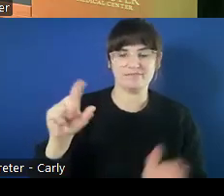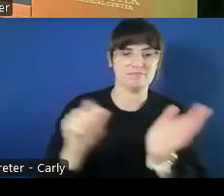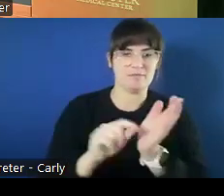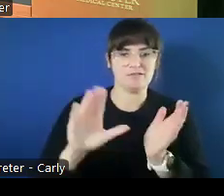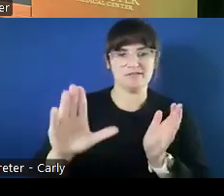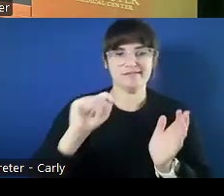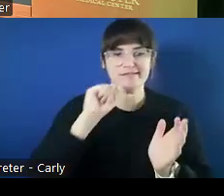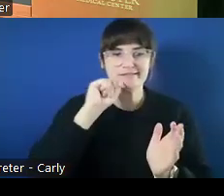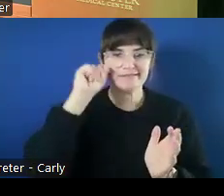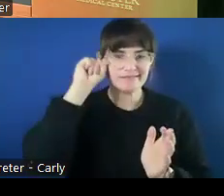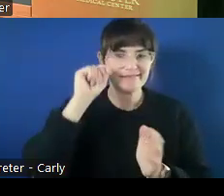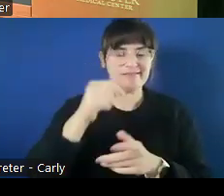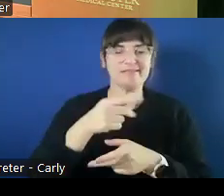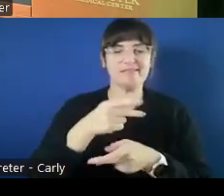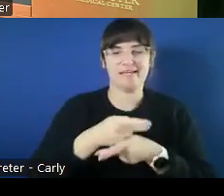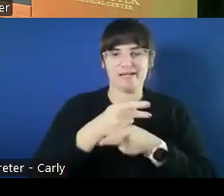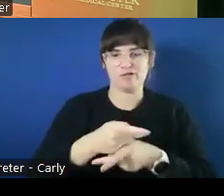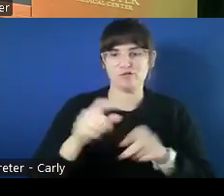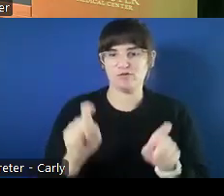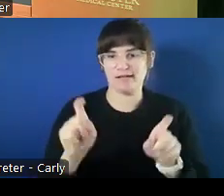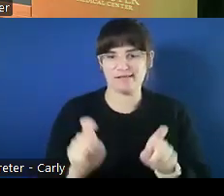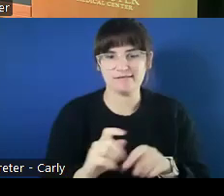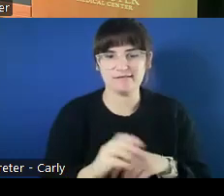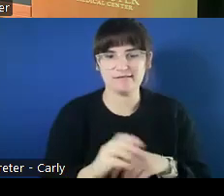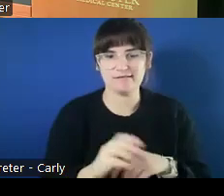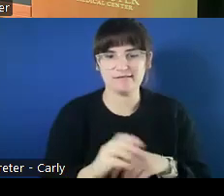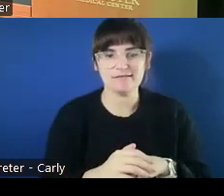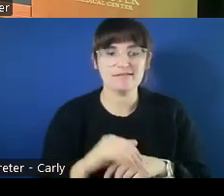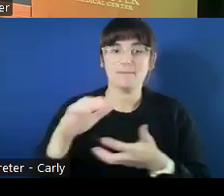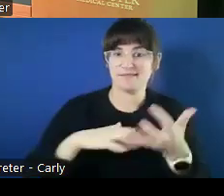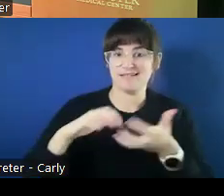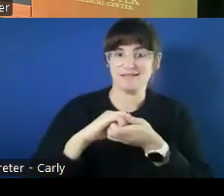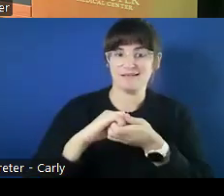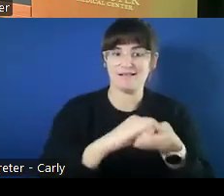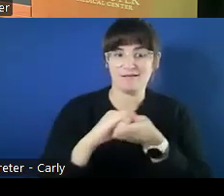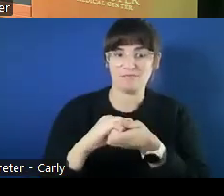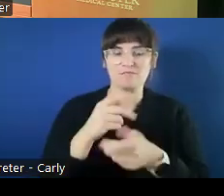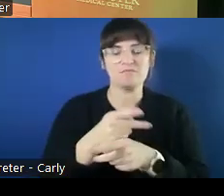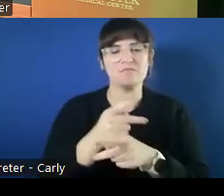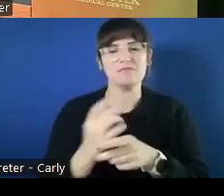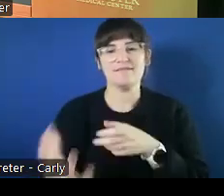blended collaborative care uh basically involves adding some kind of specialist to your team uh in